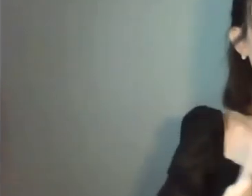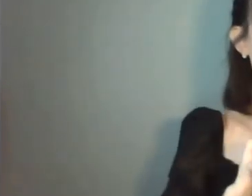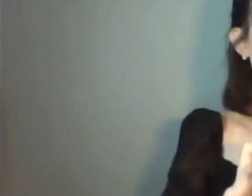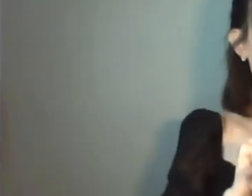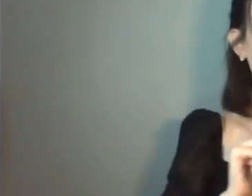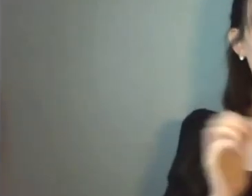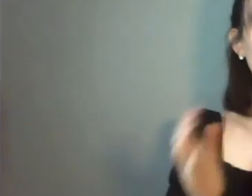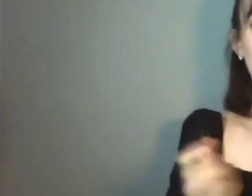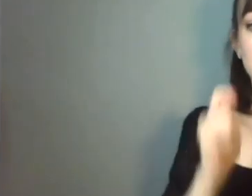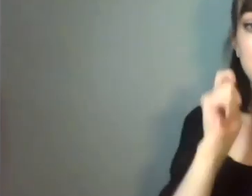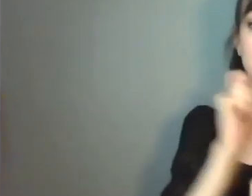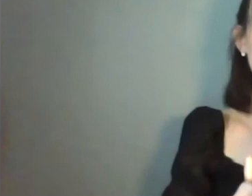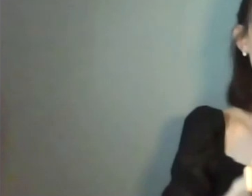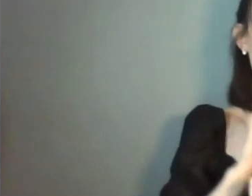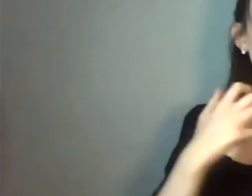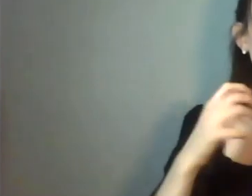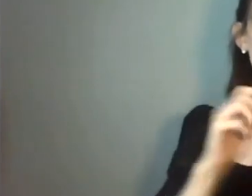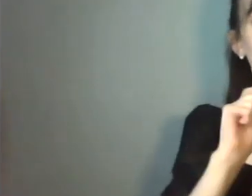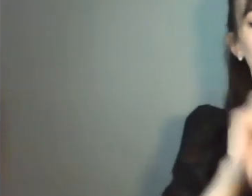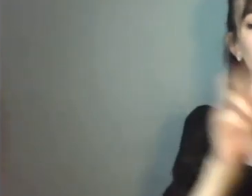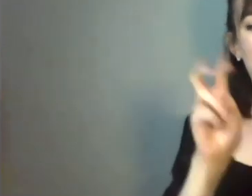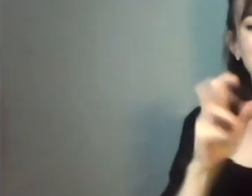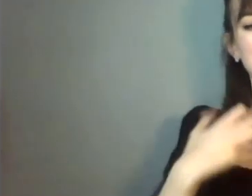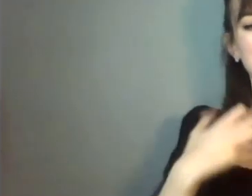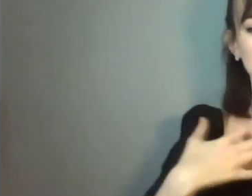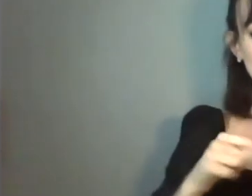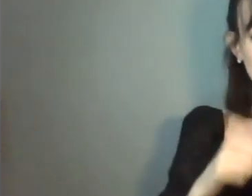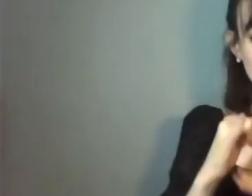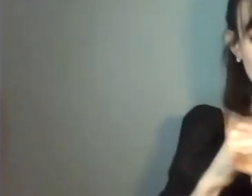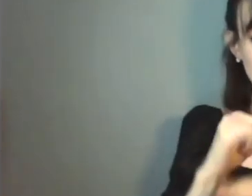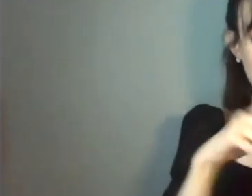best interests and the act and I have to be honest and say that I will have to pursue it,